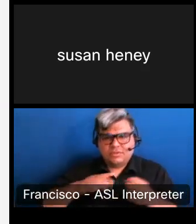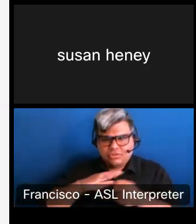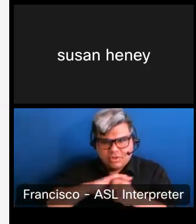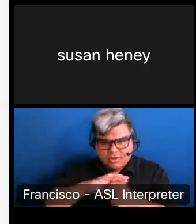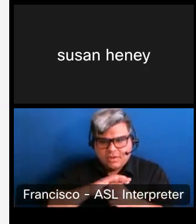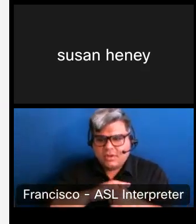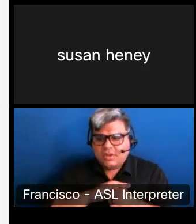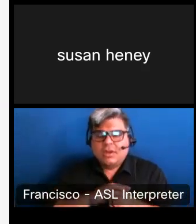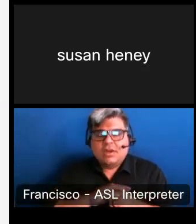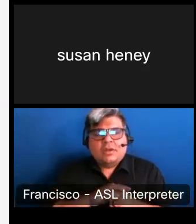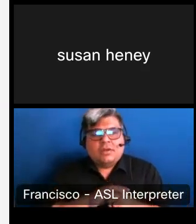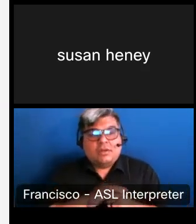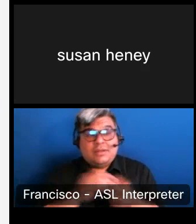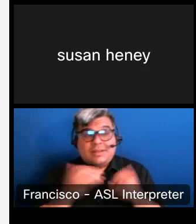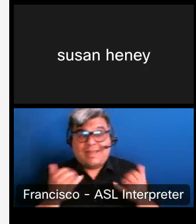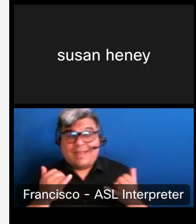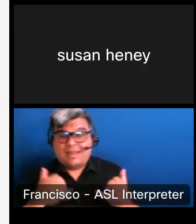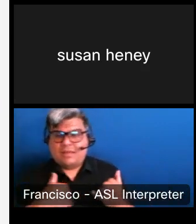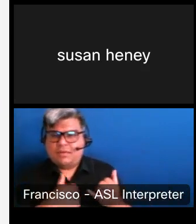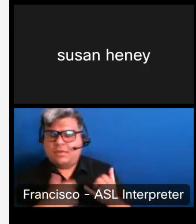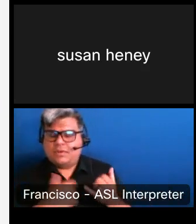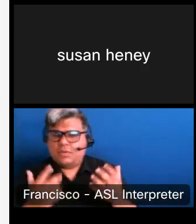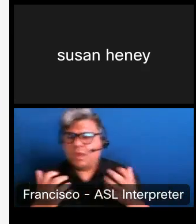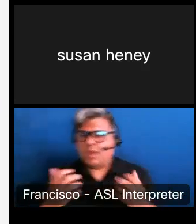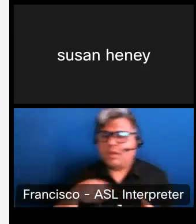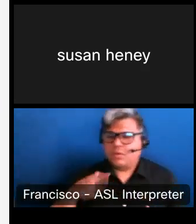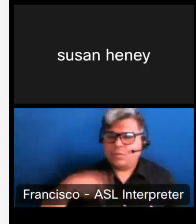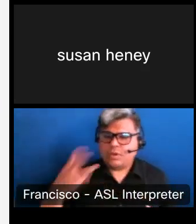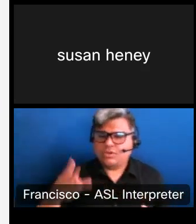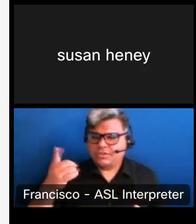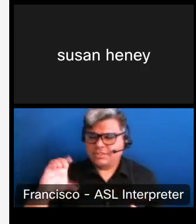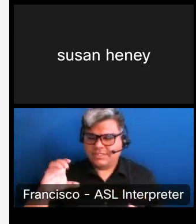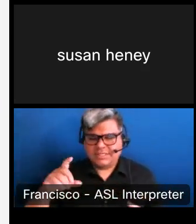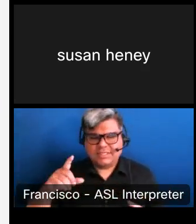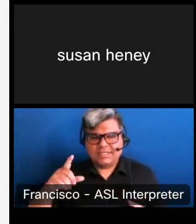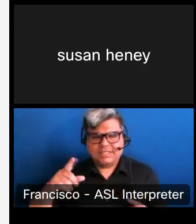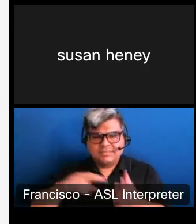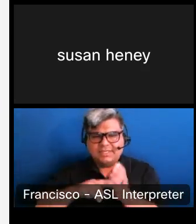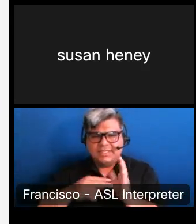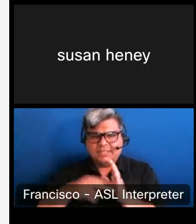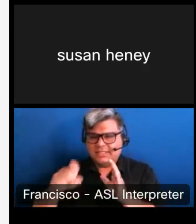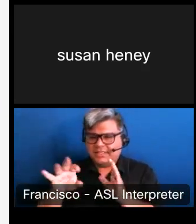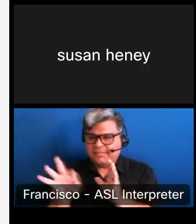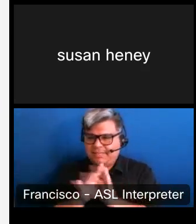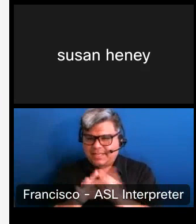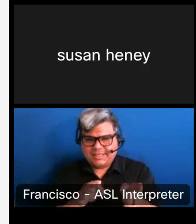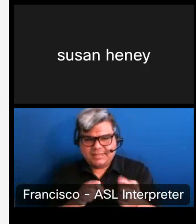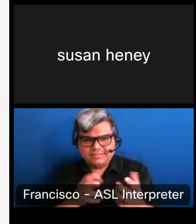want to see all tracts in Washington DC, we need to select we'll select the District of Columbia,